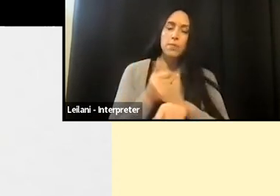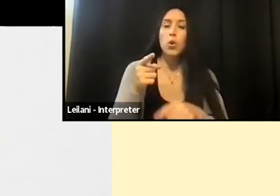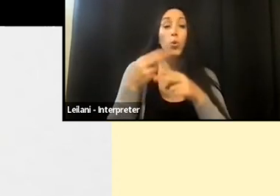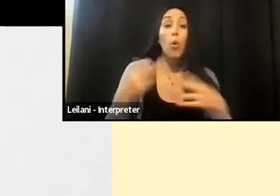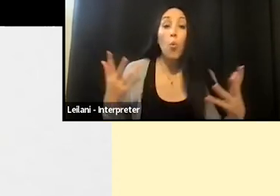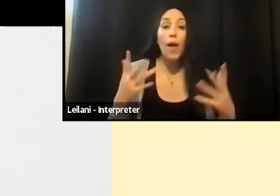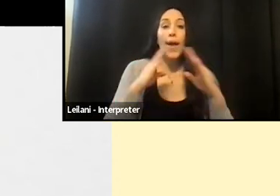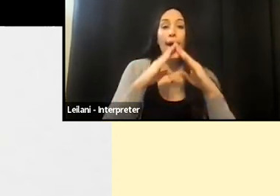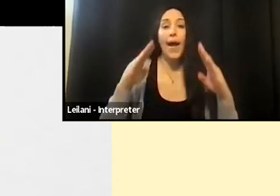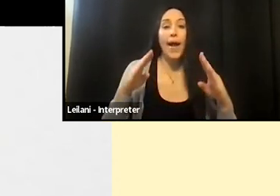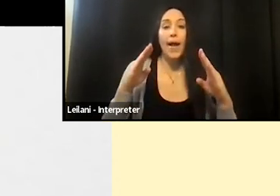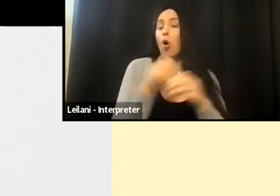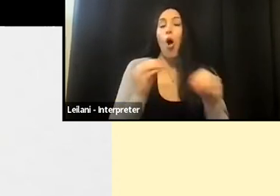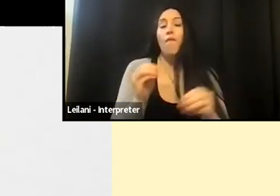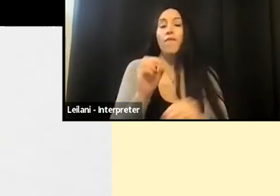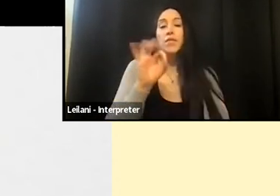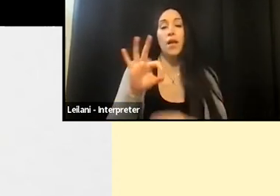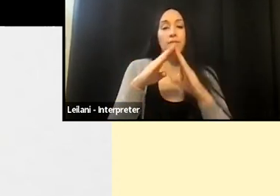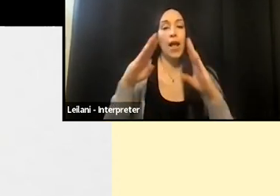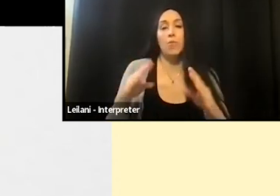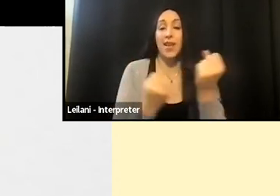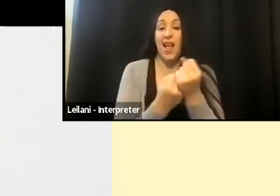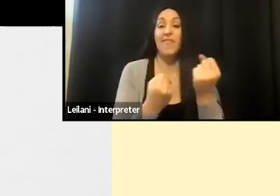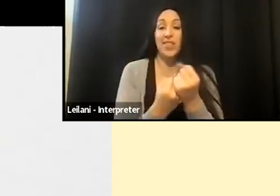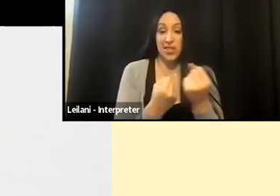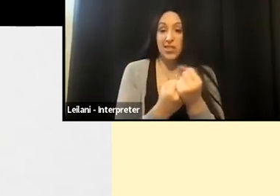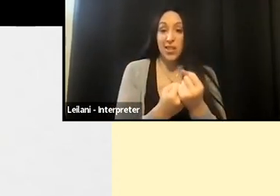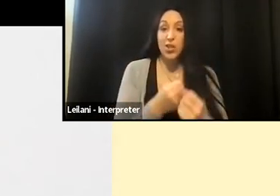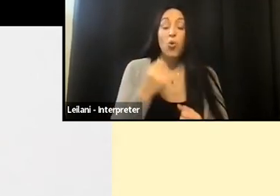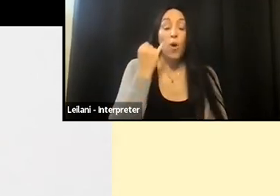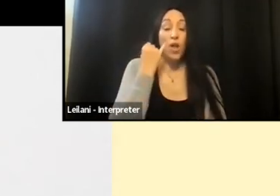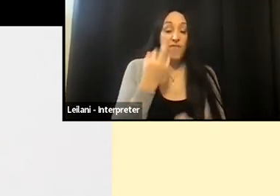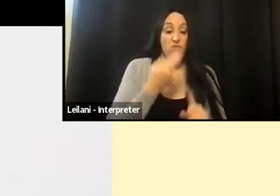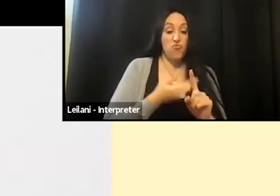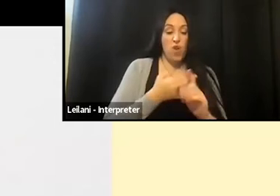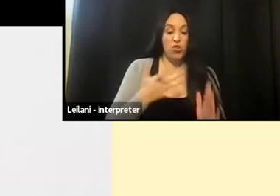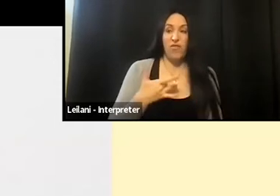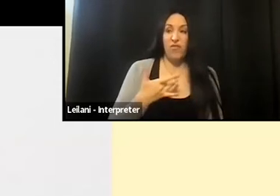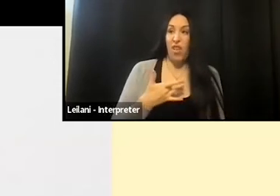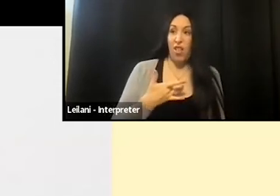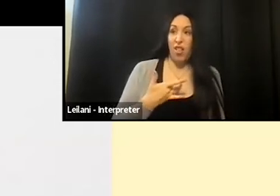So renters have a central office that they can go to when they feel that their rights are being violated